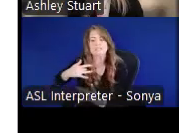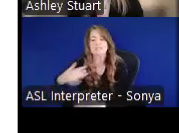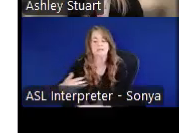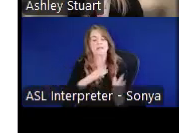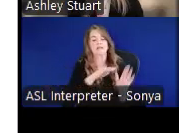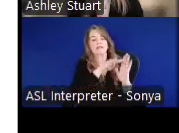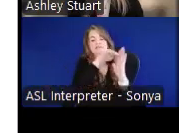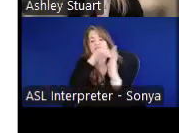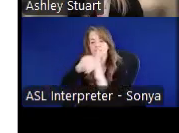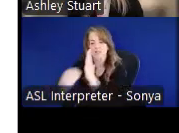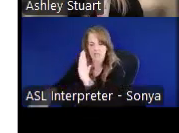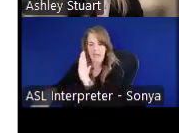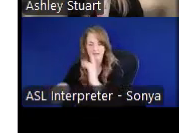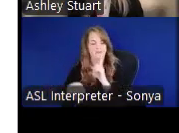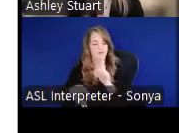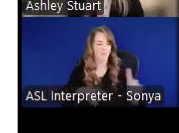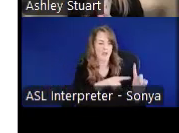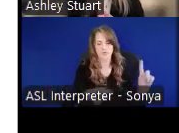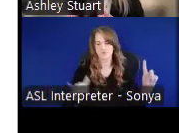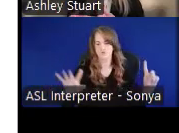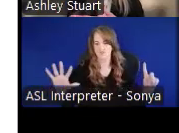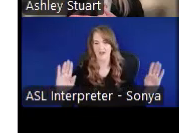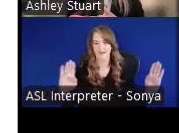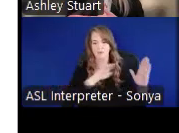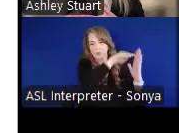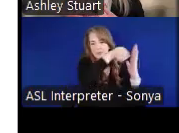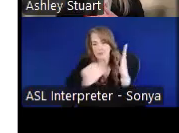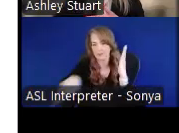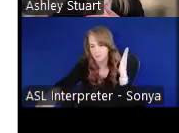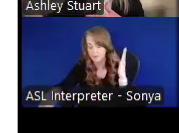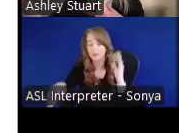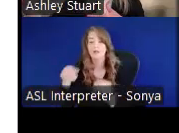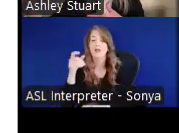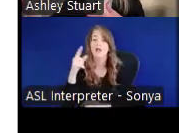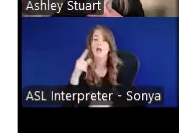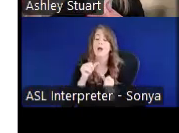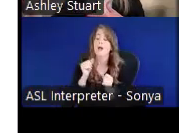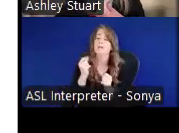year age range, whereas the duration of The tantrum